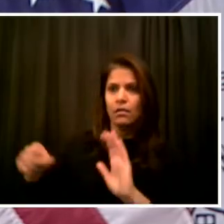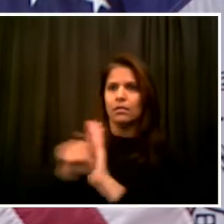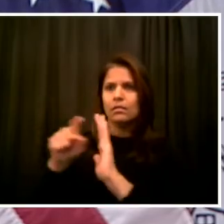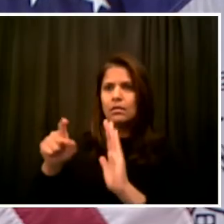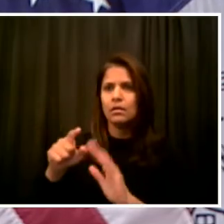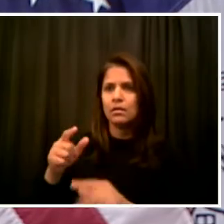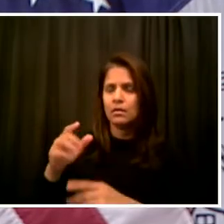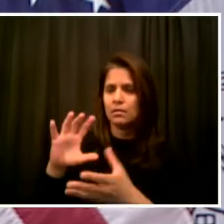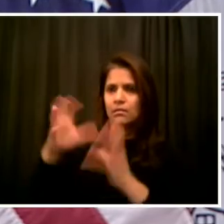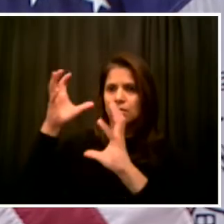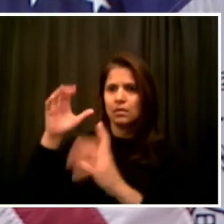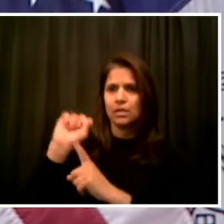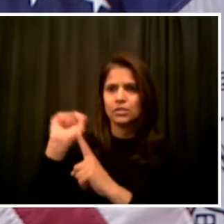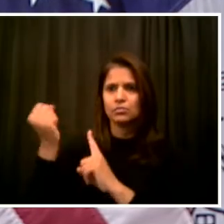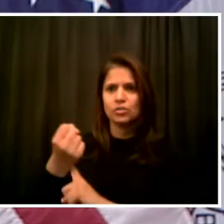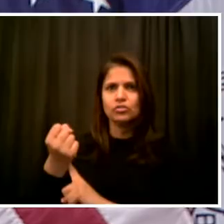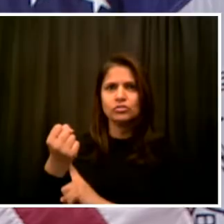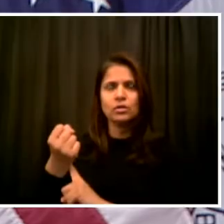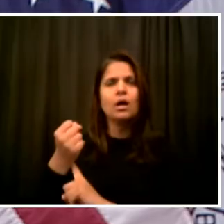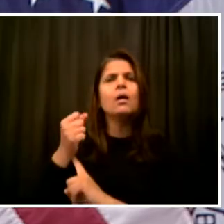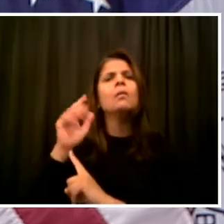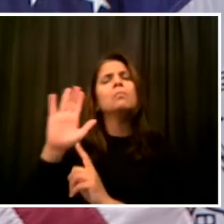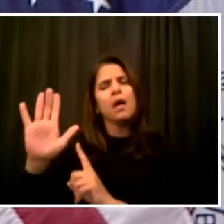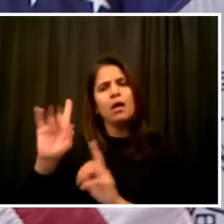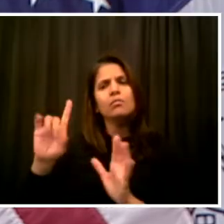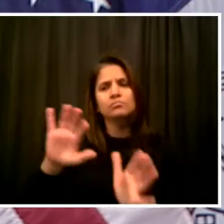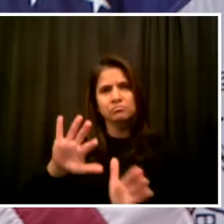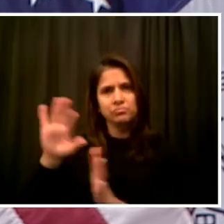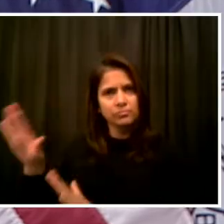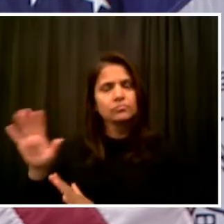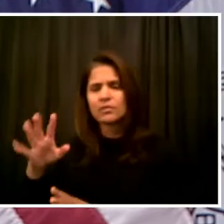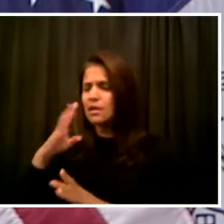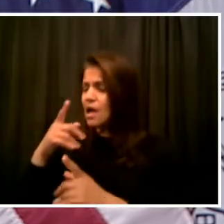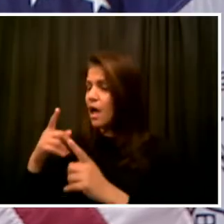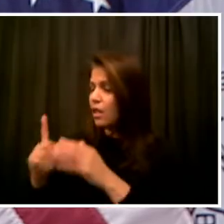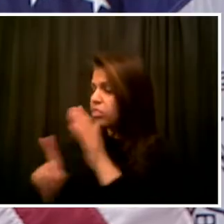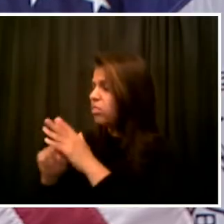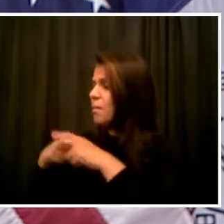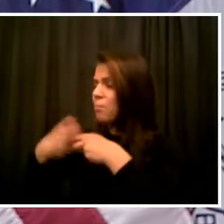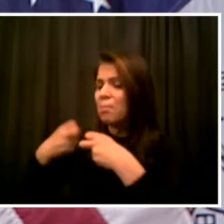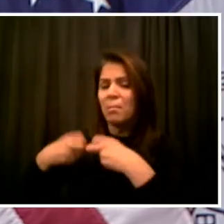PAUSE, BUT I ALWAYS WANT TO COME BACK TTO HE LARGER TRUTH